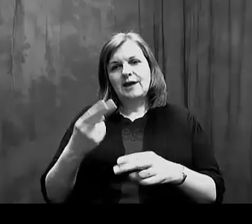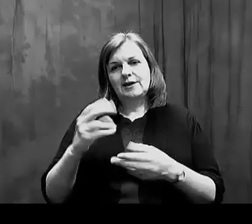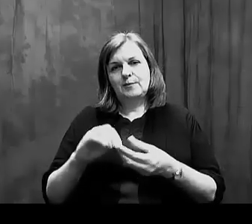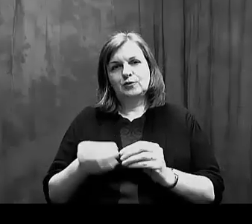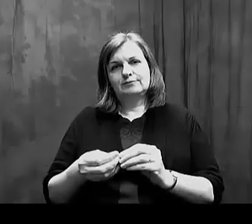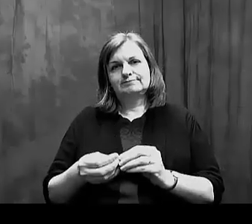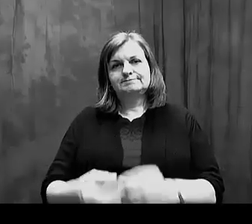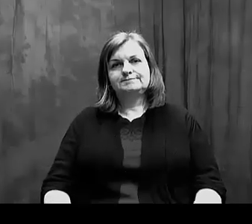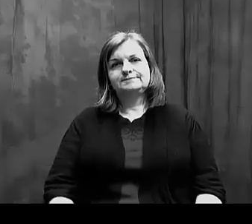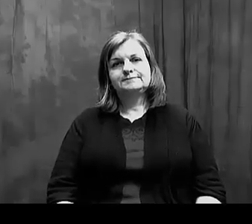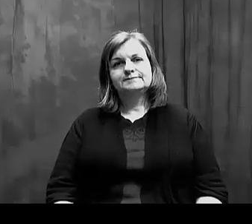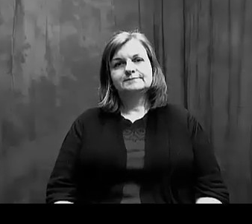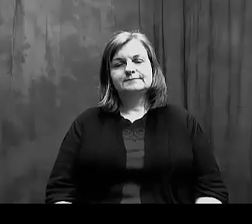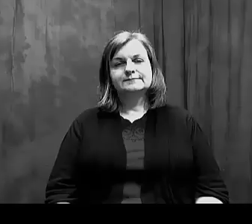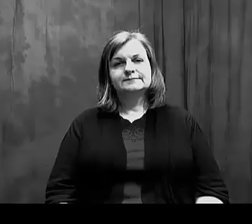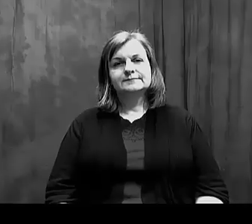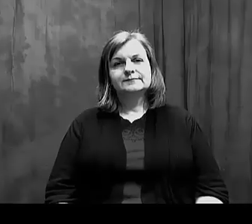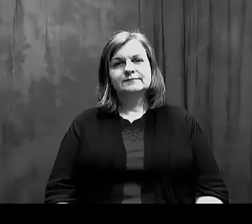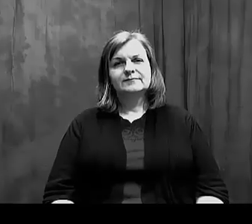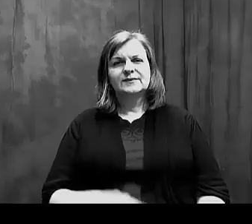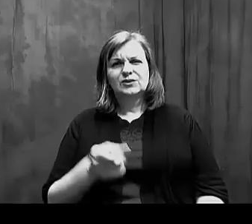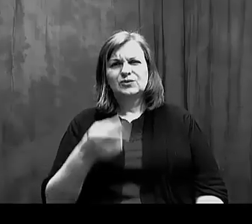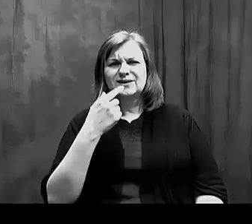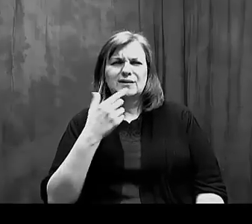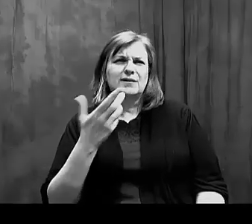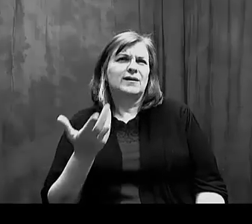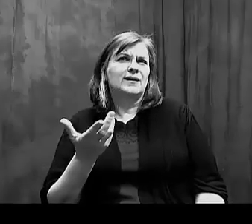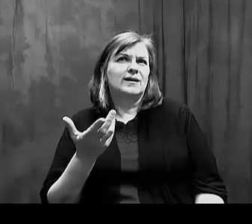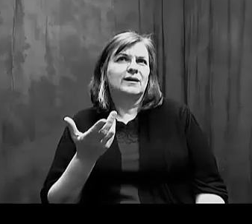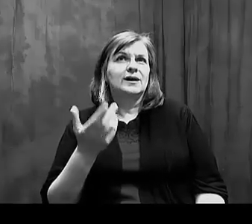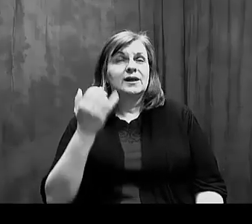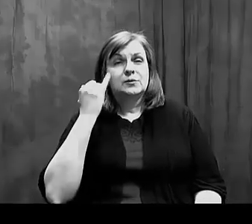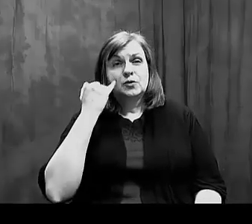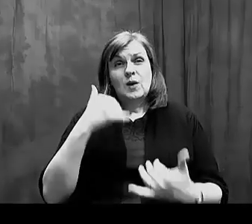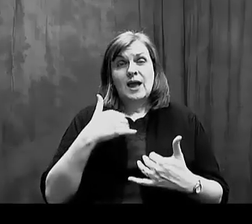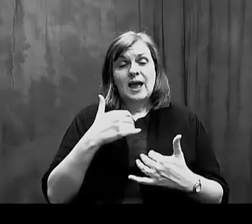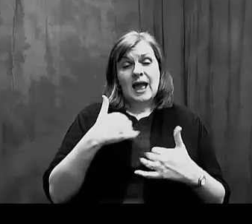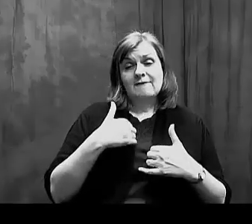on the eggs